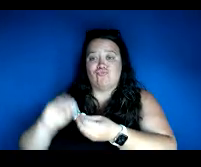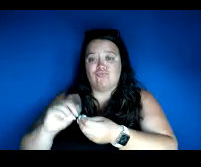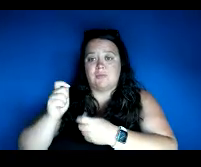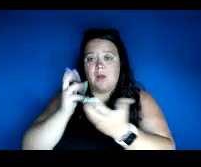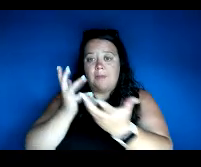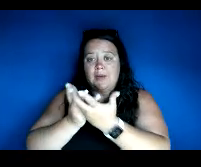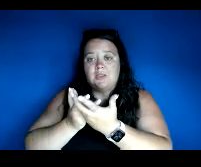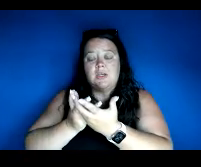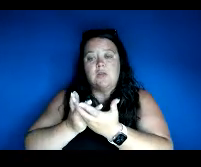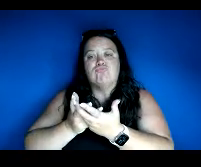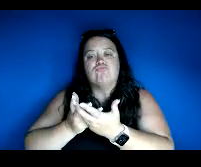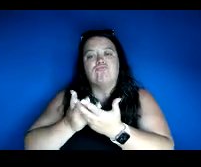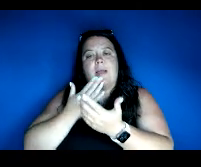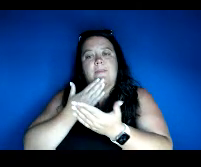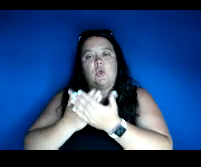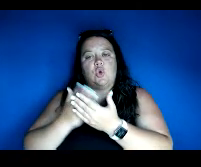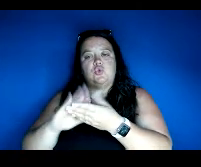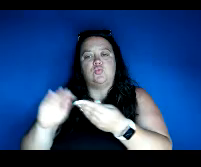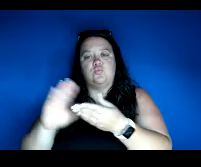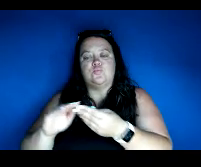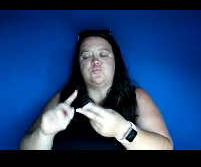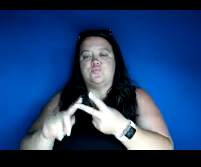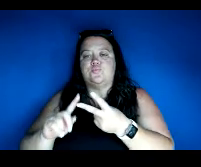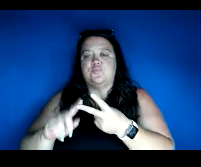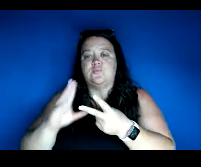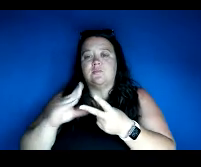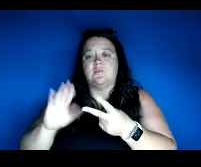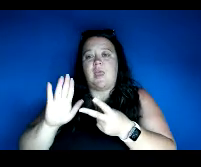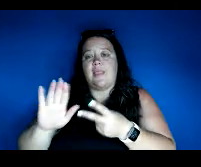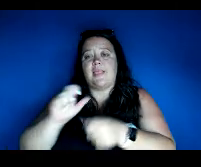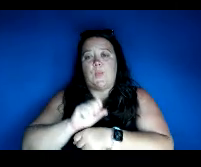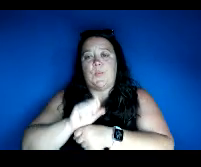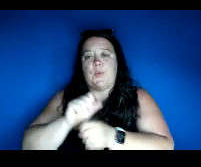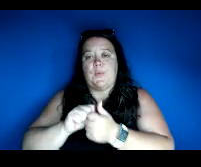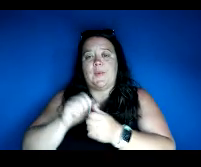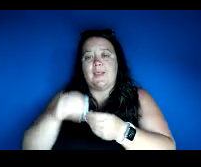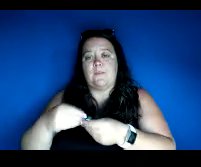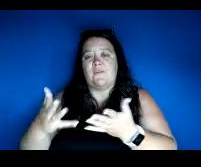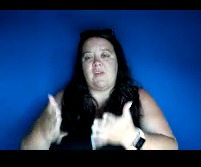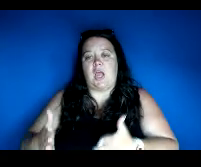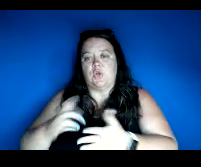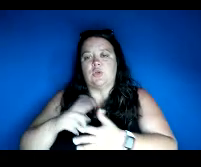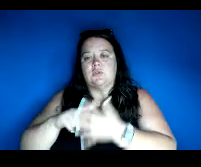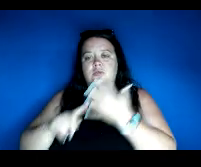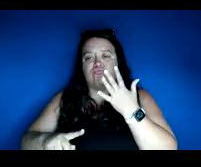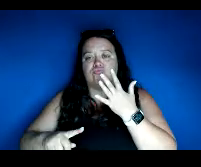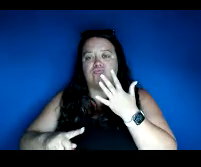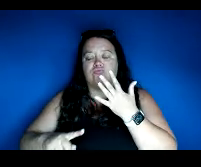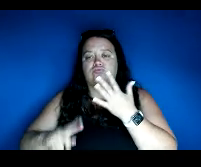and then just kind of their work with providers around any or all of their disabilities,